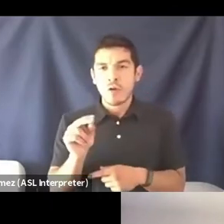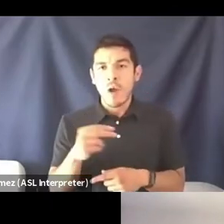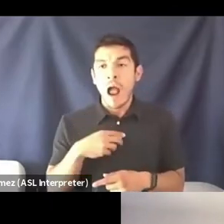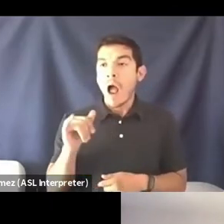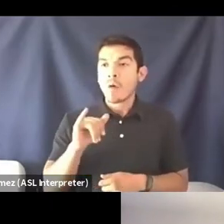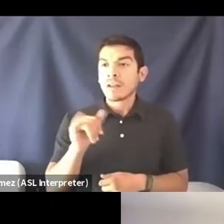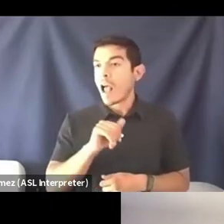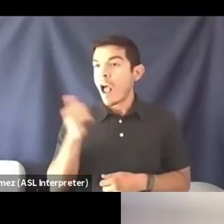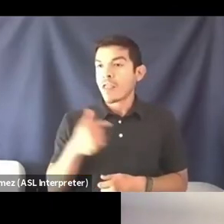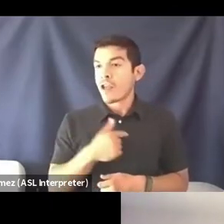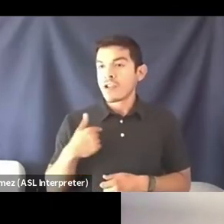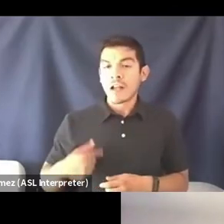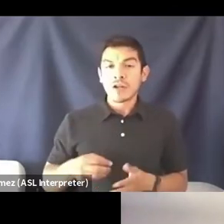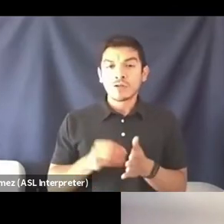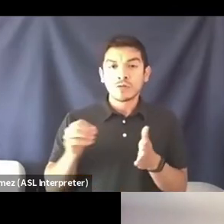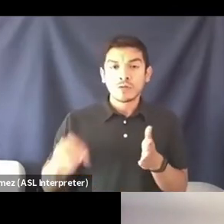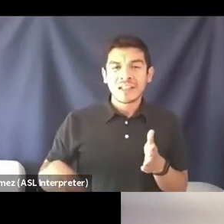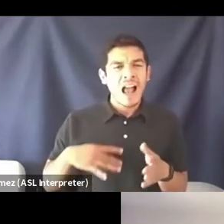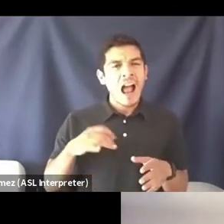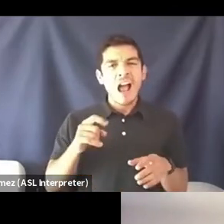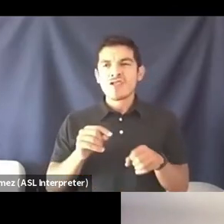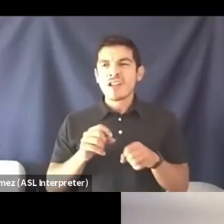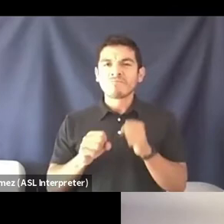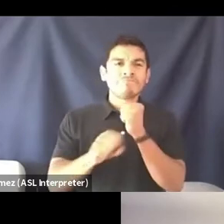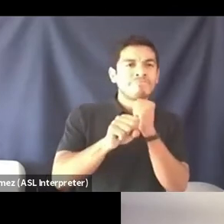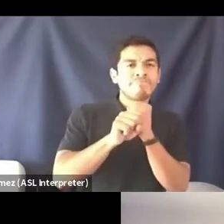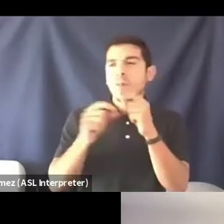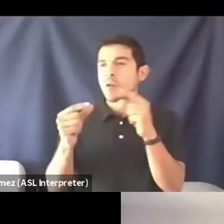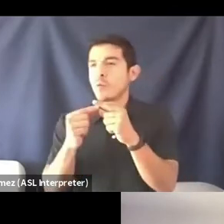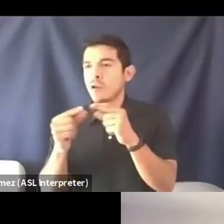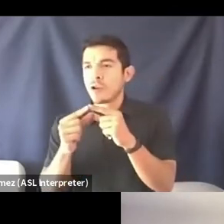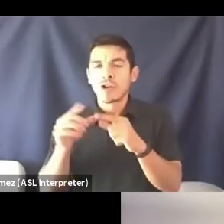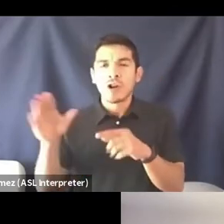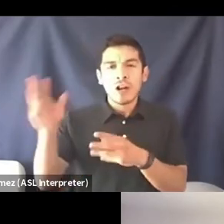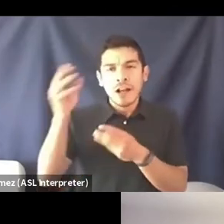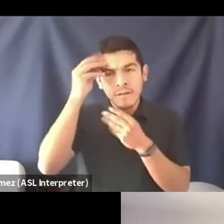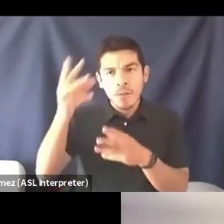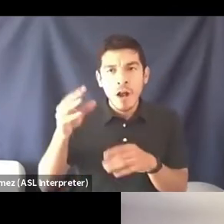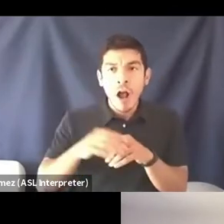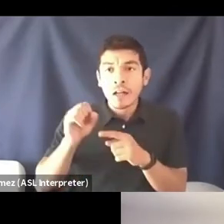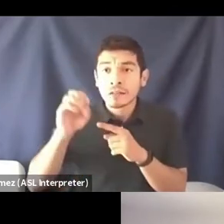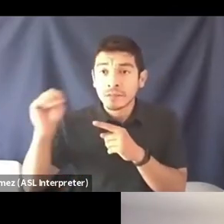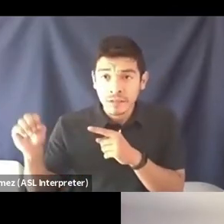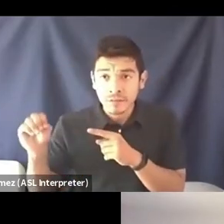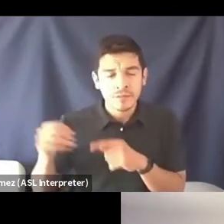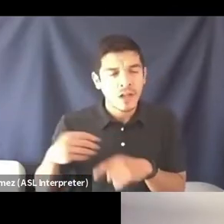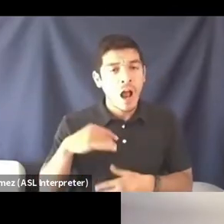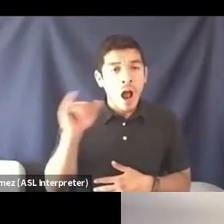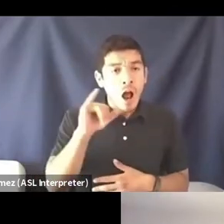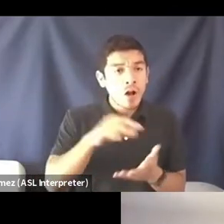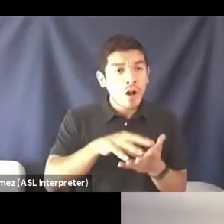we were spreading the words. Posting her information on our social media. And I also learned that there were a lot of volunteers